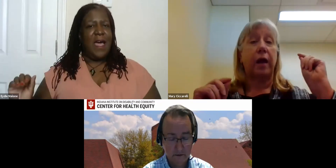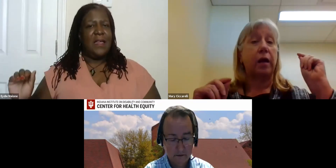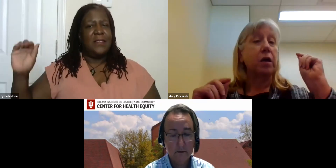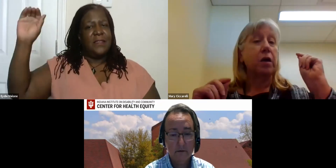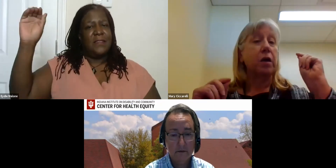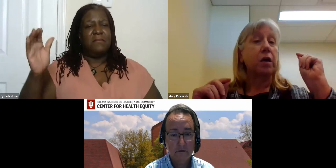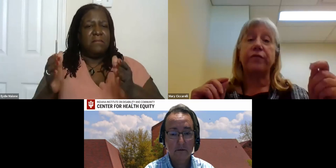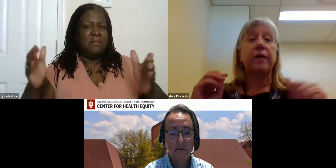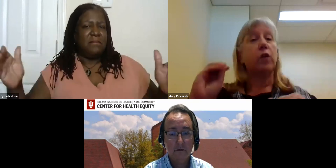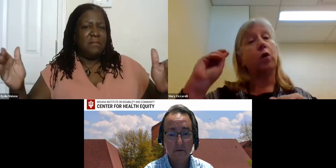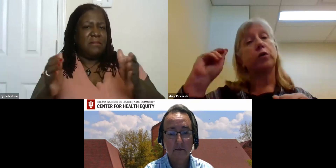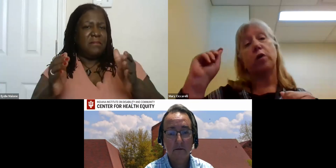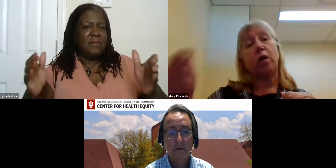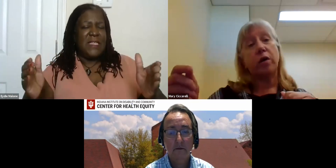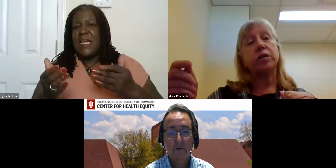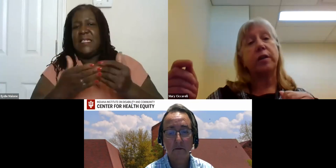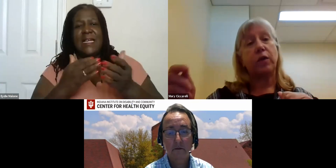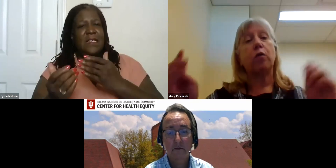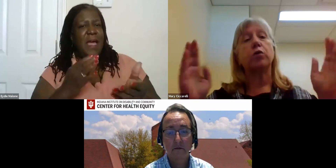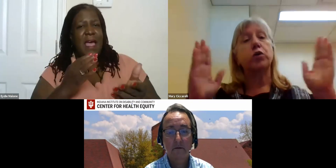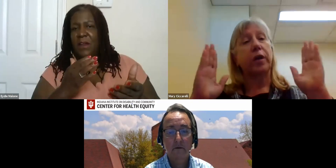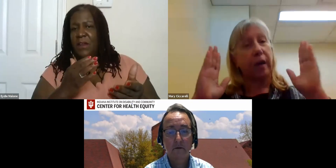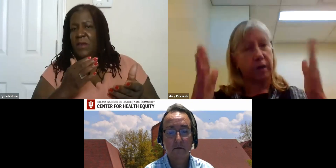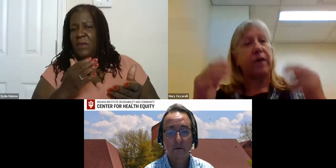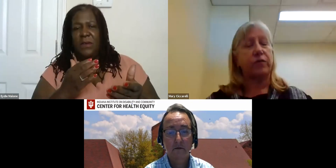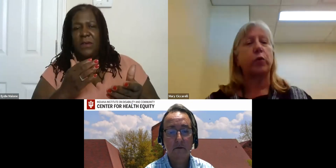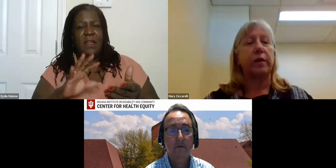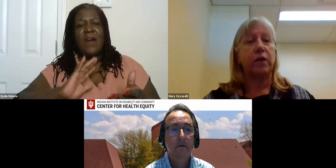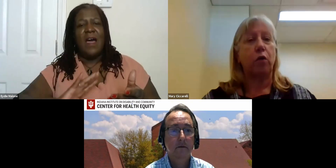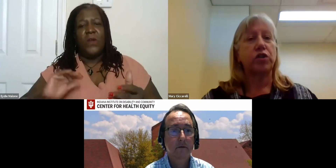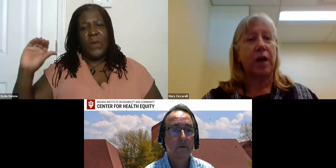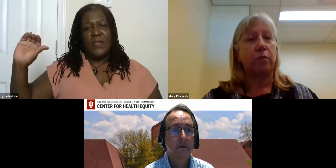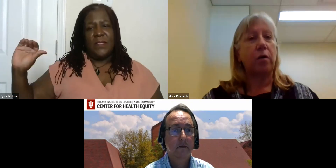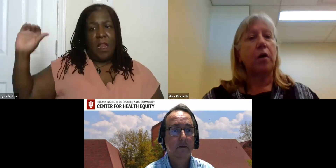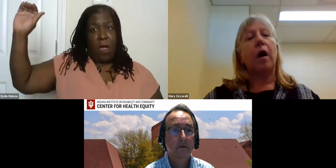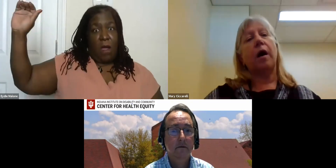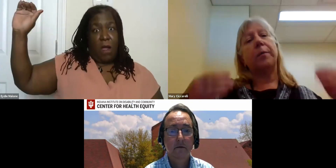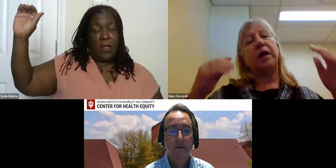a small 5 year old or a large 11 year old, you should get the 5 to 11 year old shot.